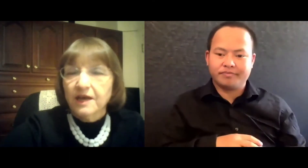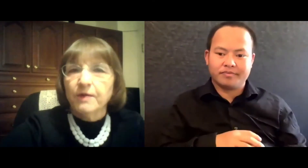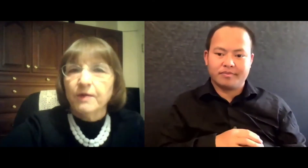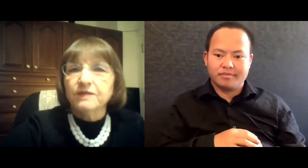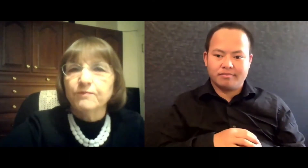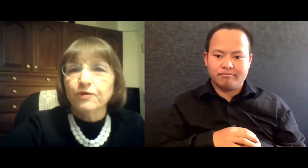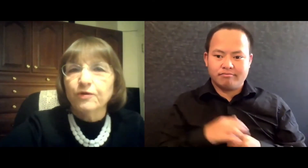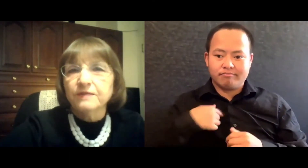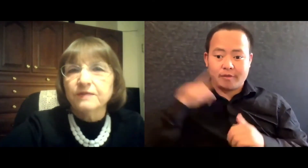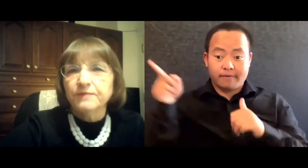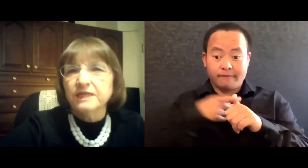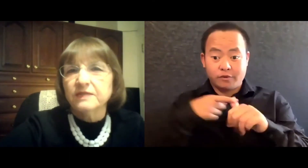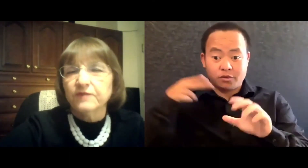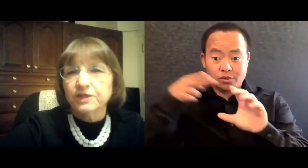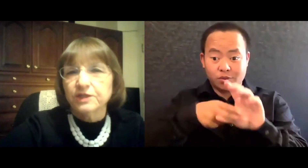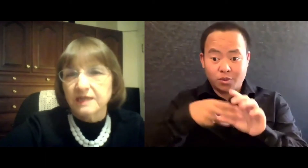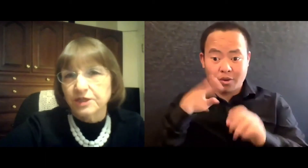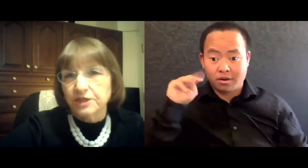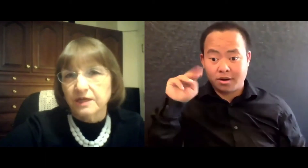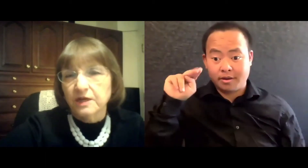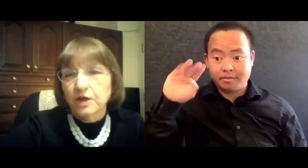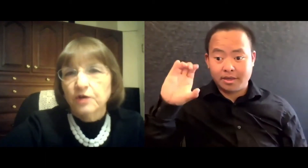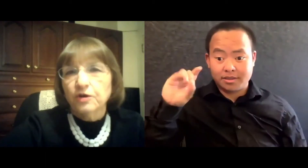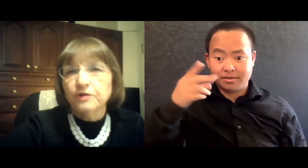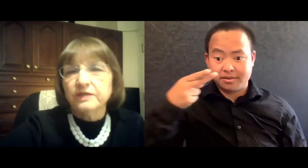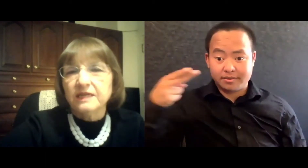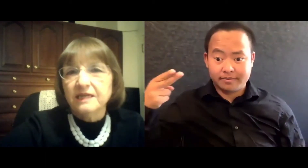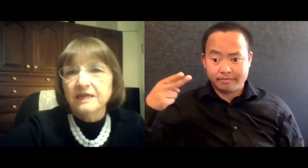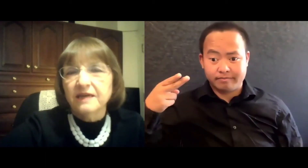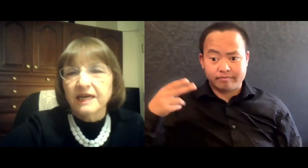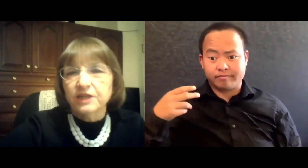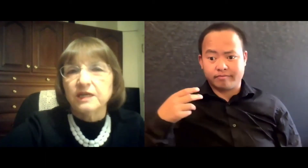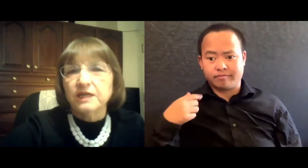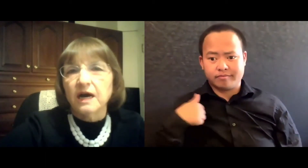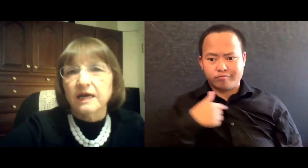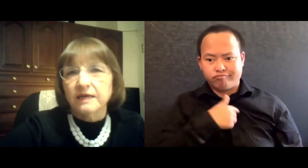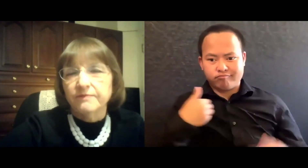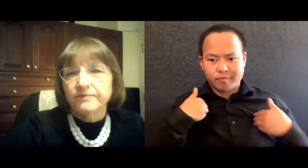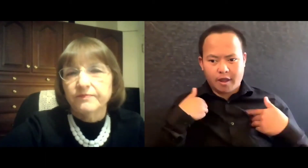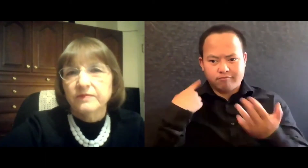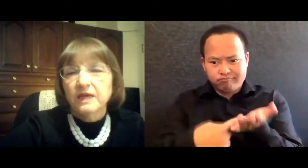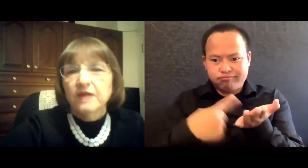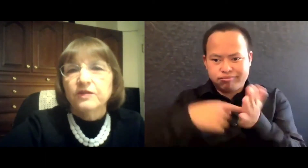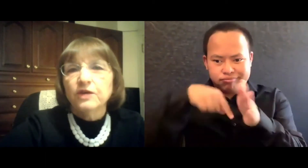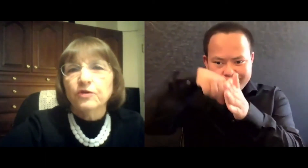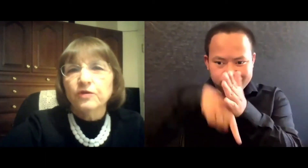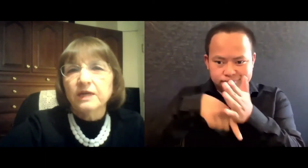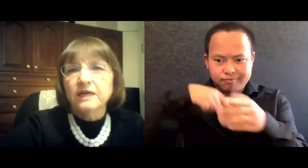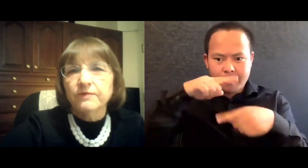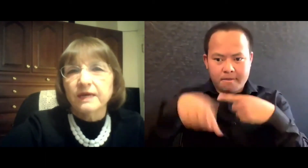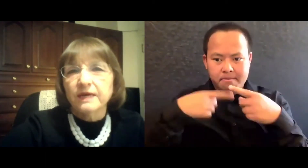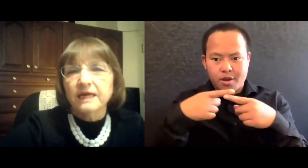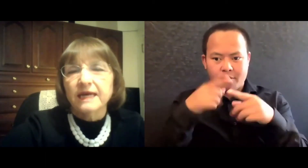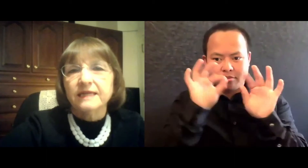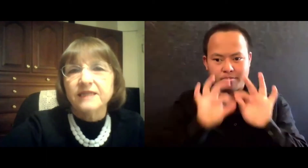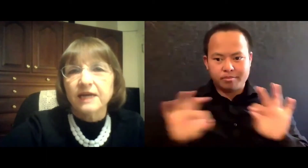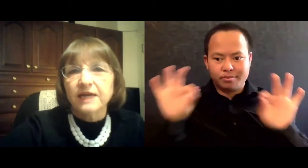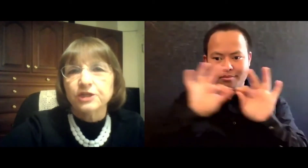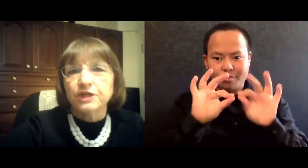about the important piece of legislation called the EHDI. The Early Hearing Detection